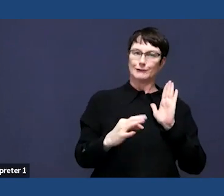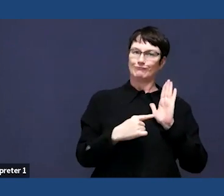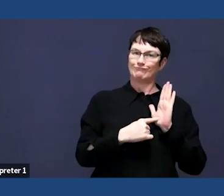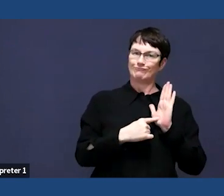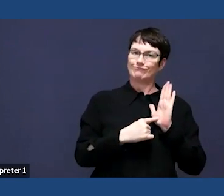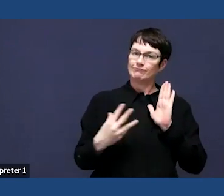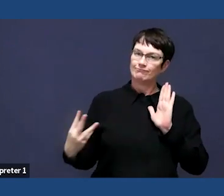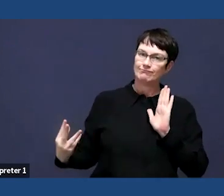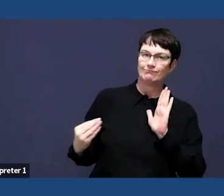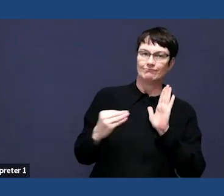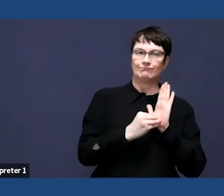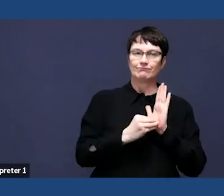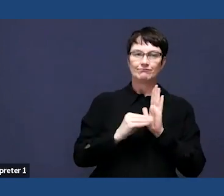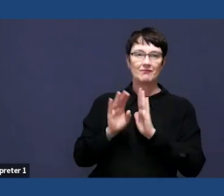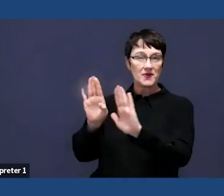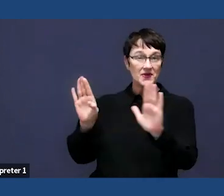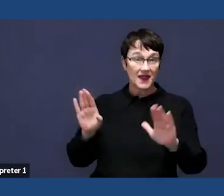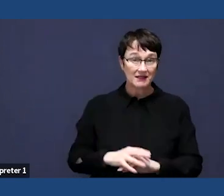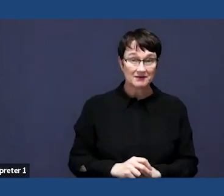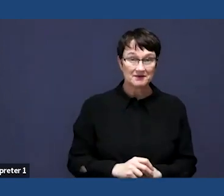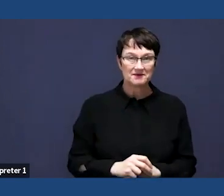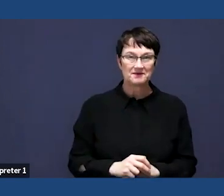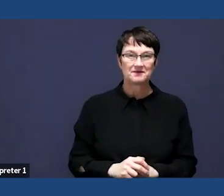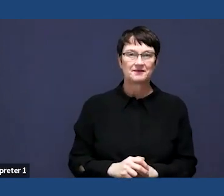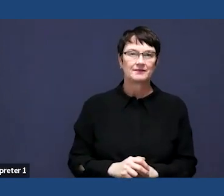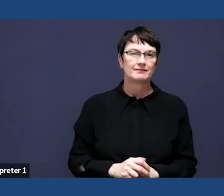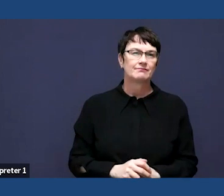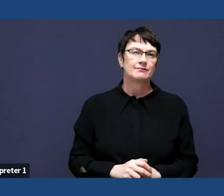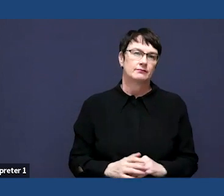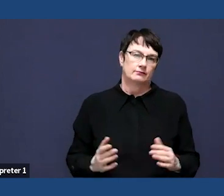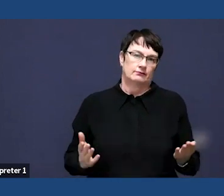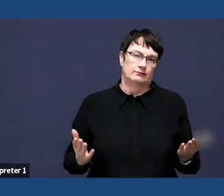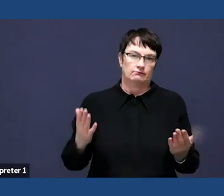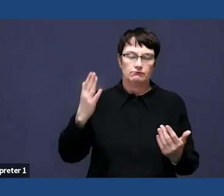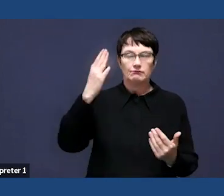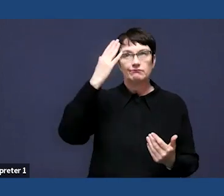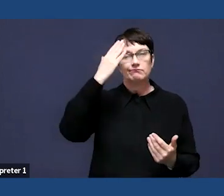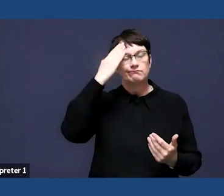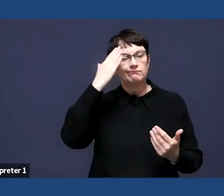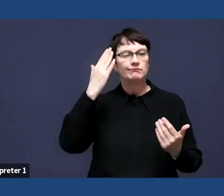For society in general, the treaty would be an effective tool due to its binding nature